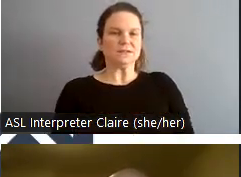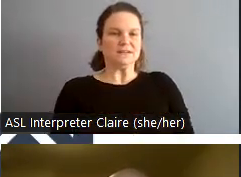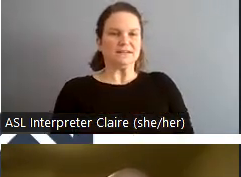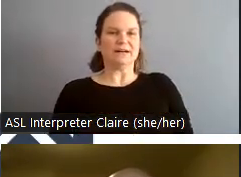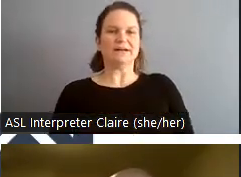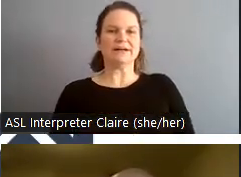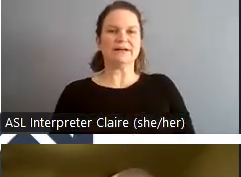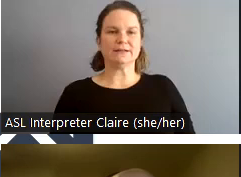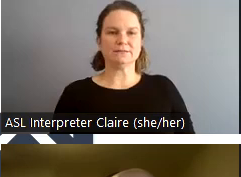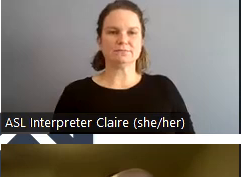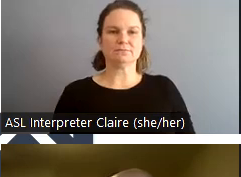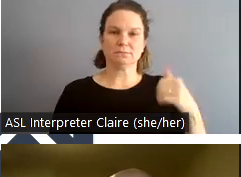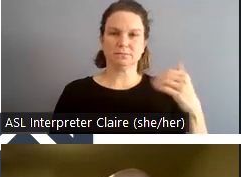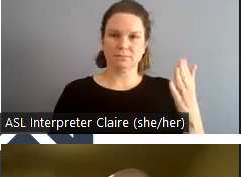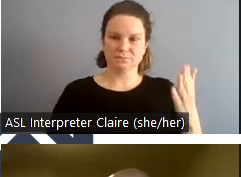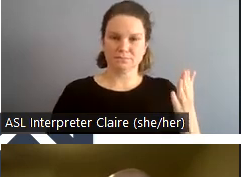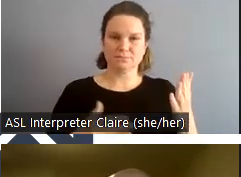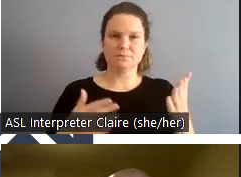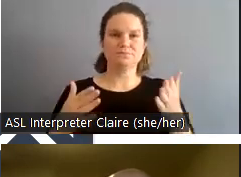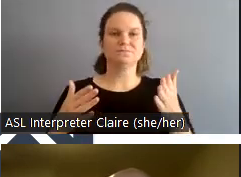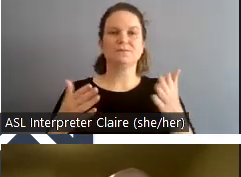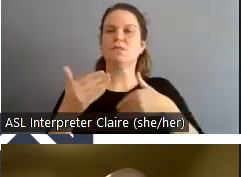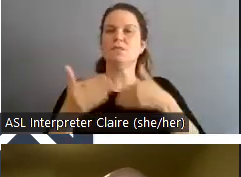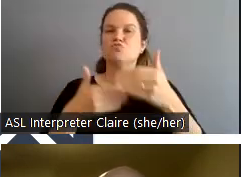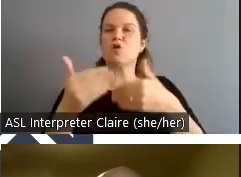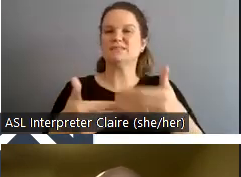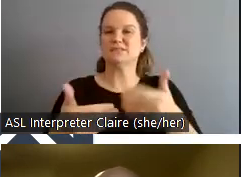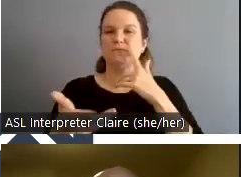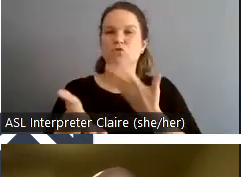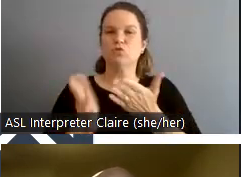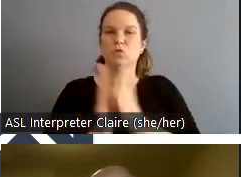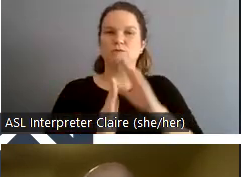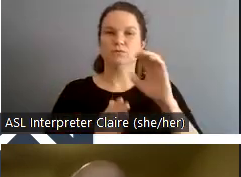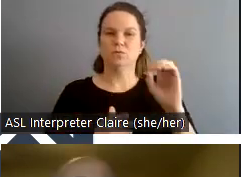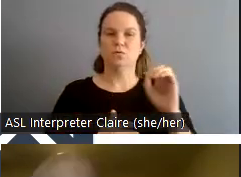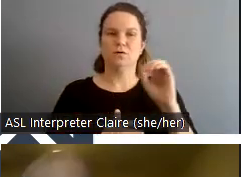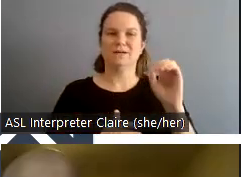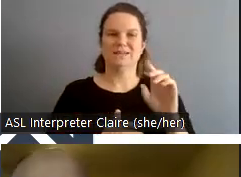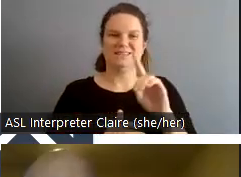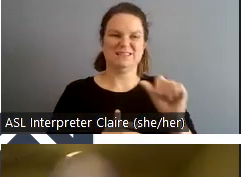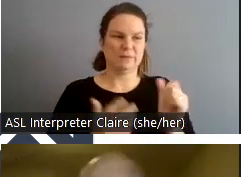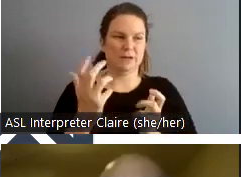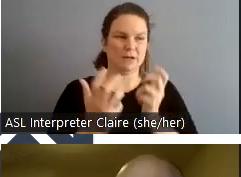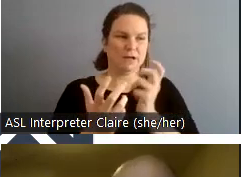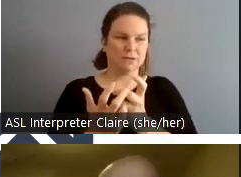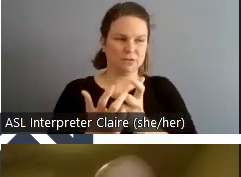So, roadmapped here, just sort of the process for requesting Oregon disability